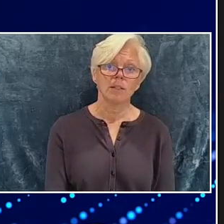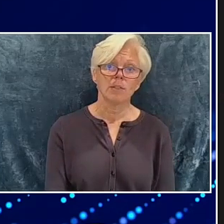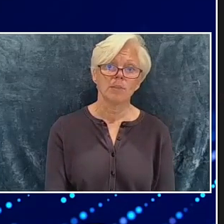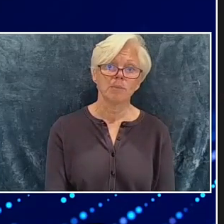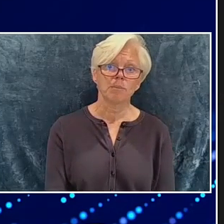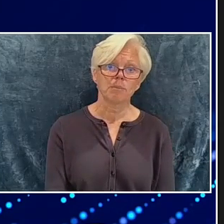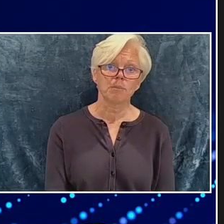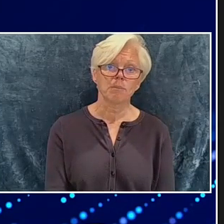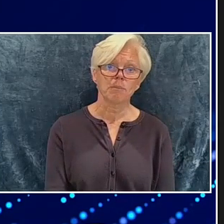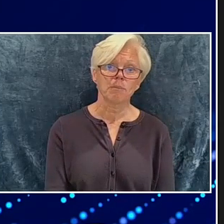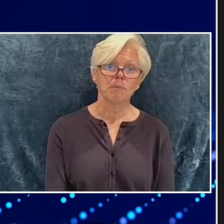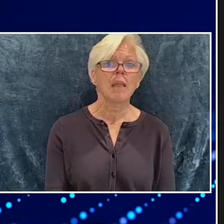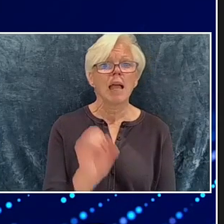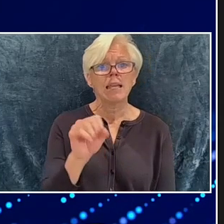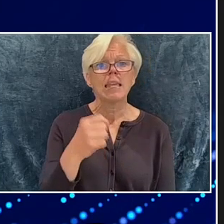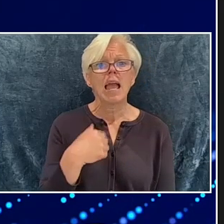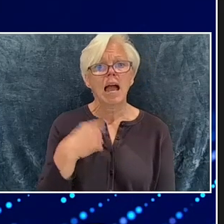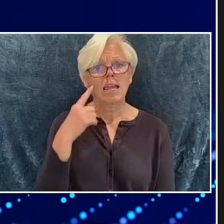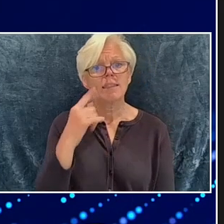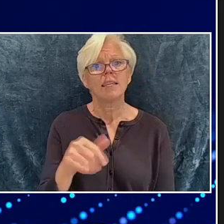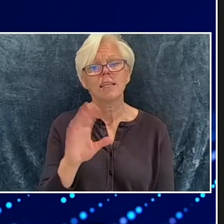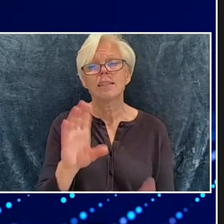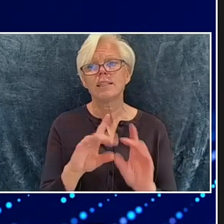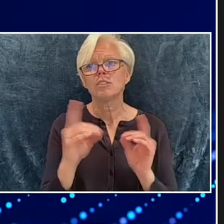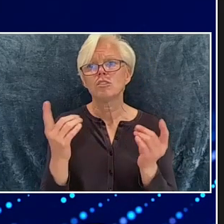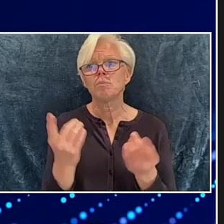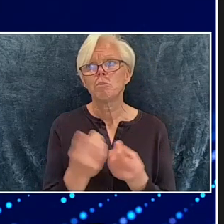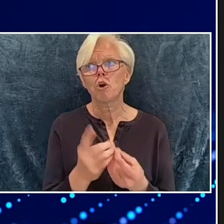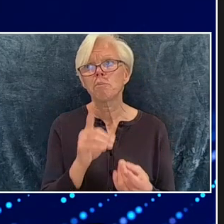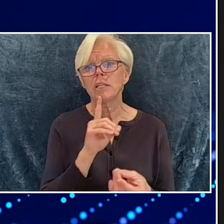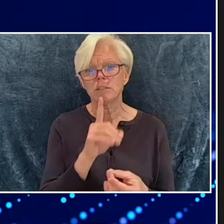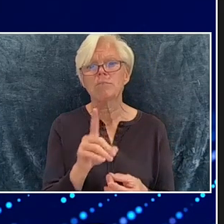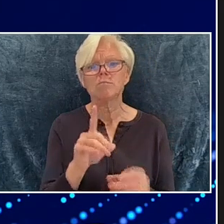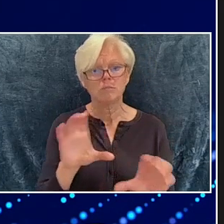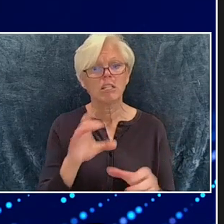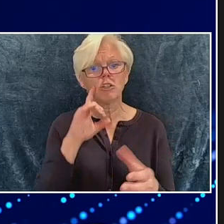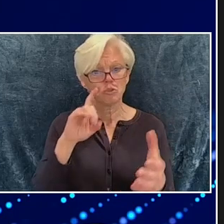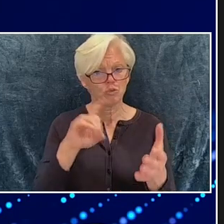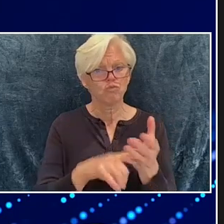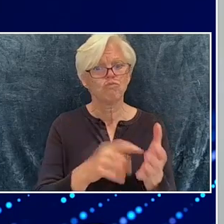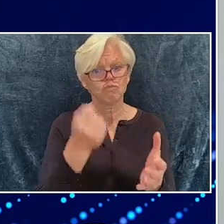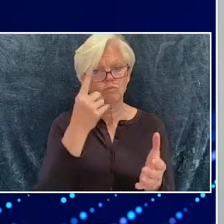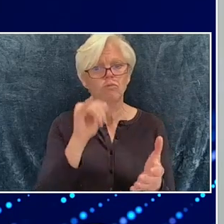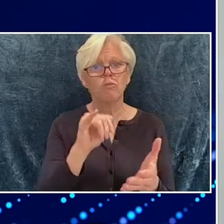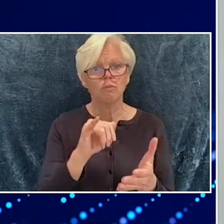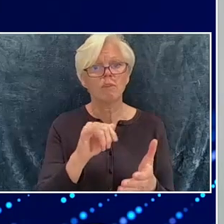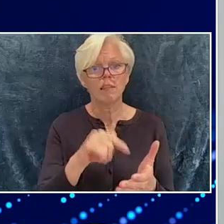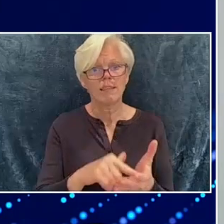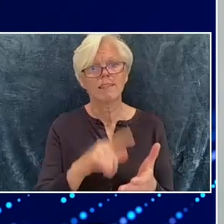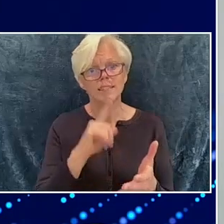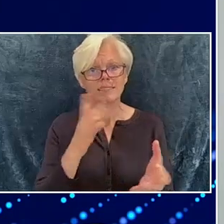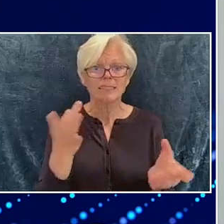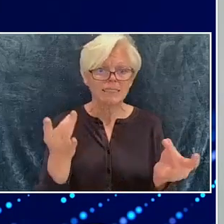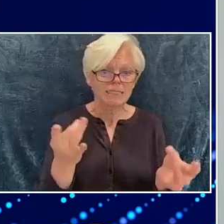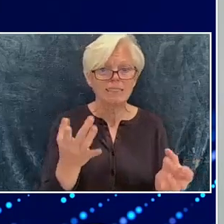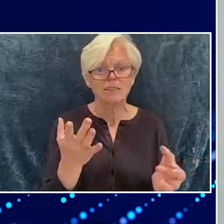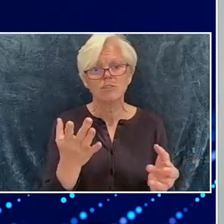Yeah, I think the Department actually does recognize that this is a kind of a tricky part of the rules.